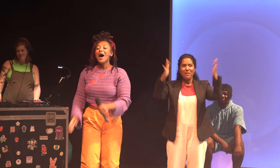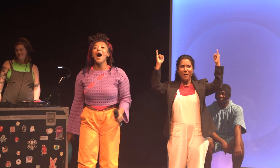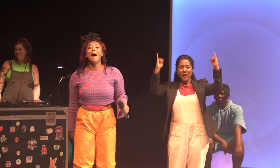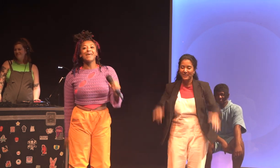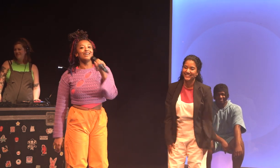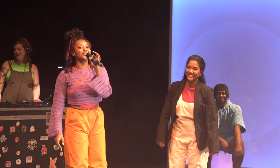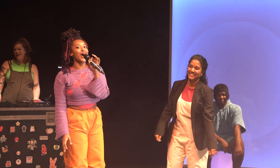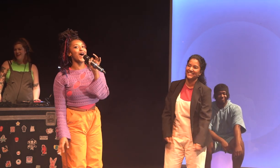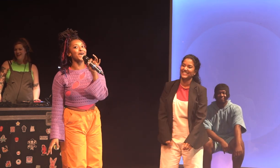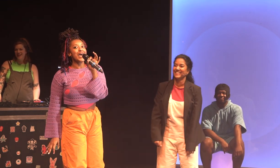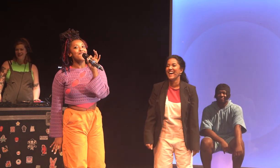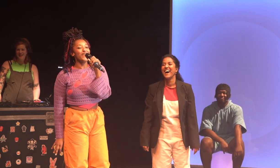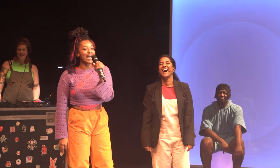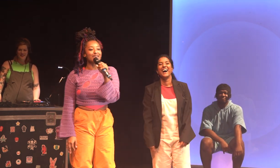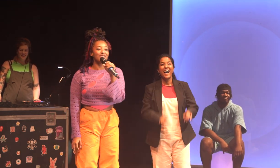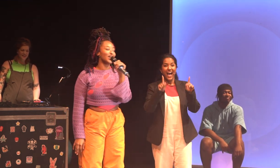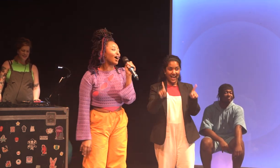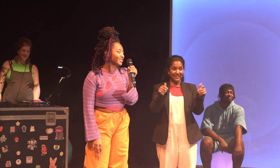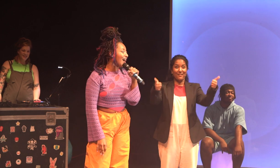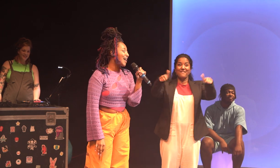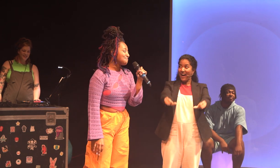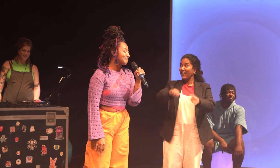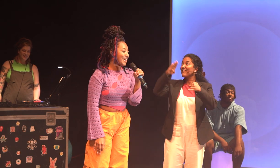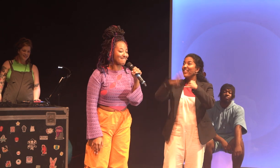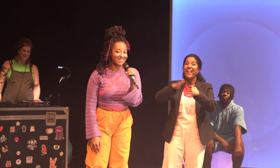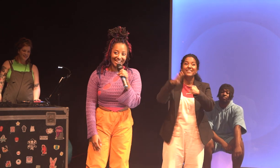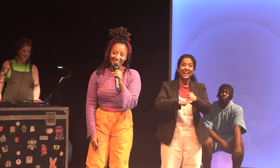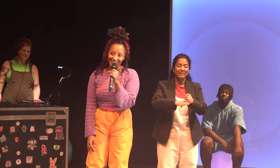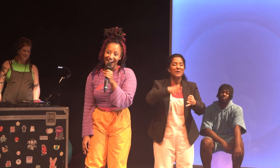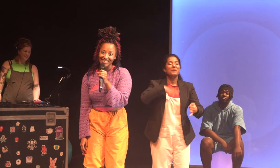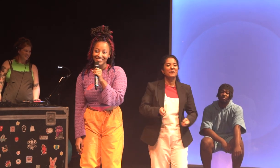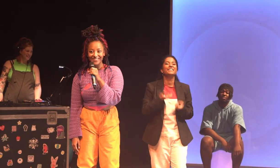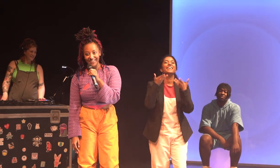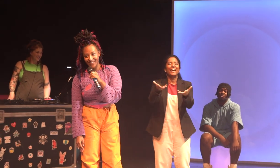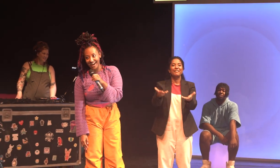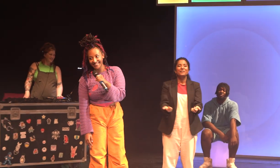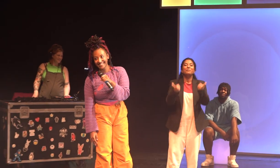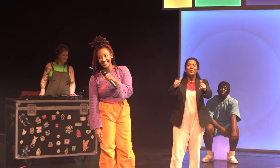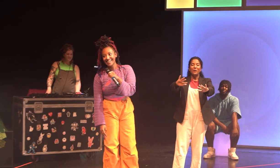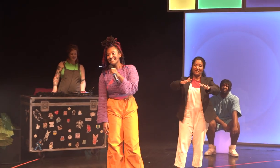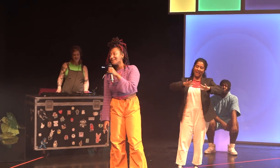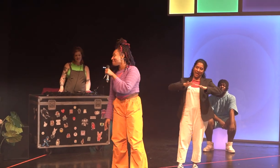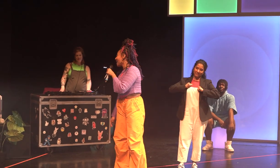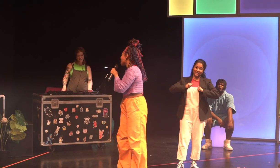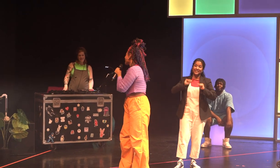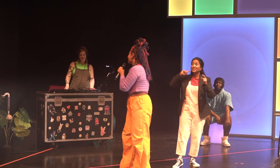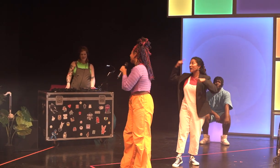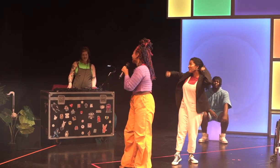last time we want to leave you guys with some good vibes. It's going to be loud,